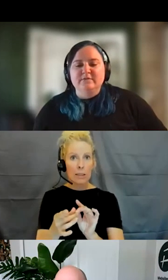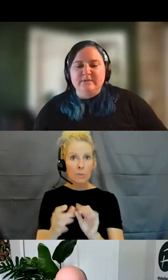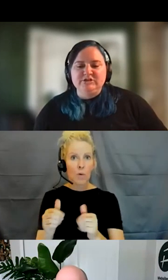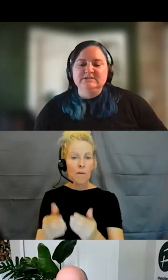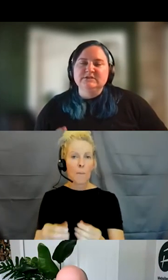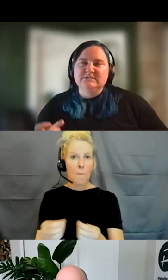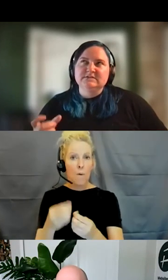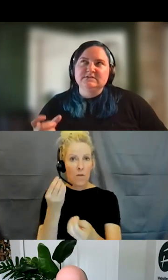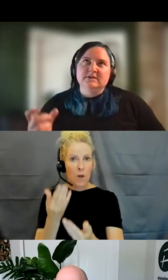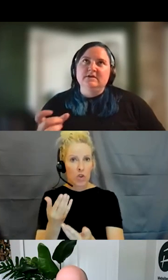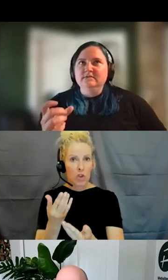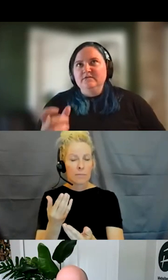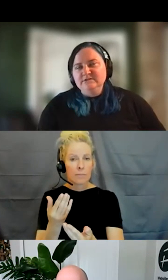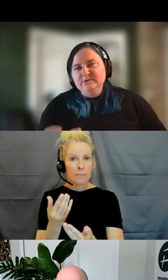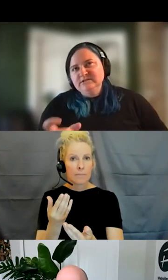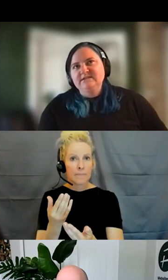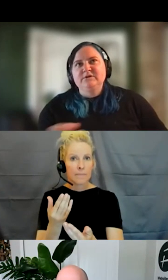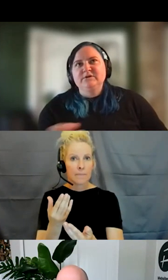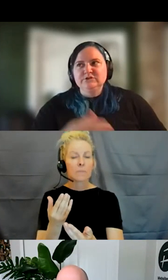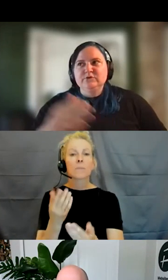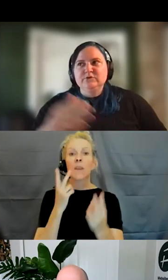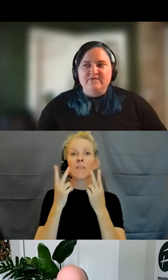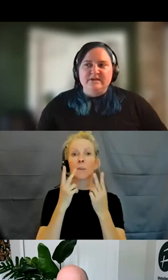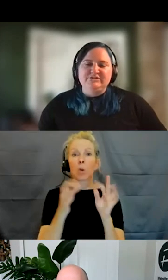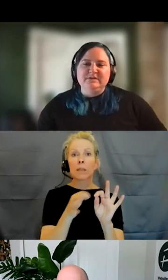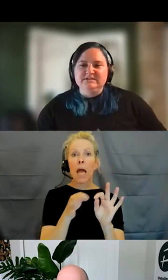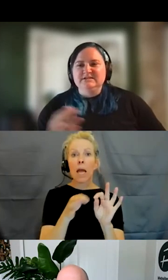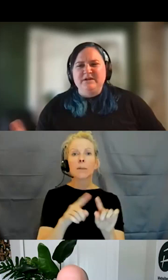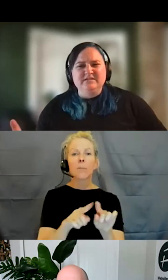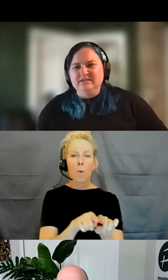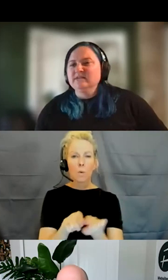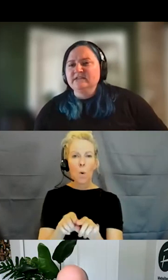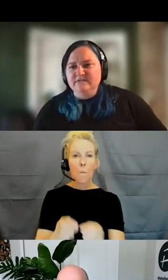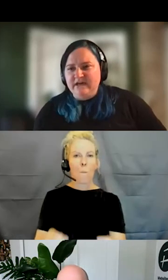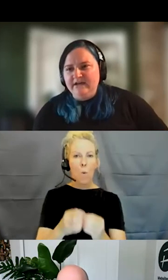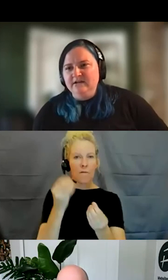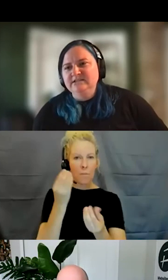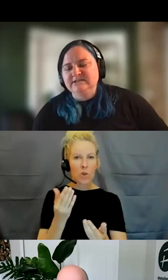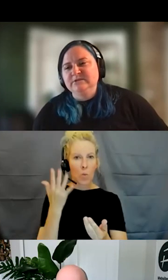information. It is the visible text, but also more information because apparently the length of that